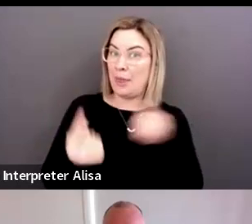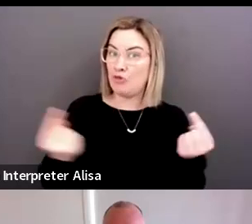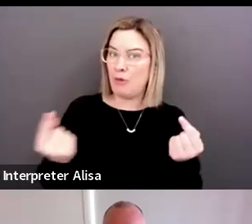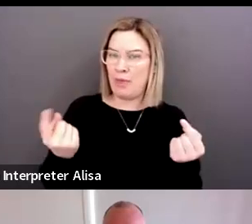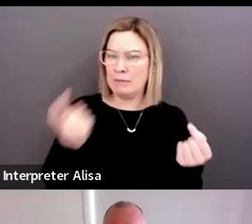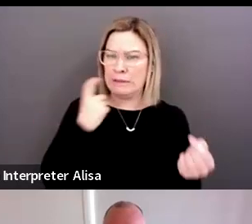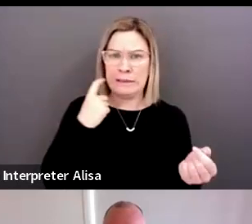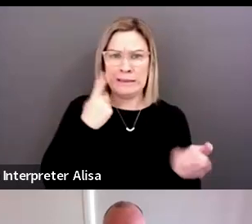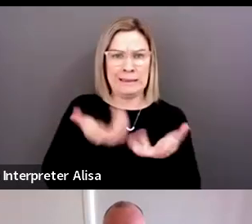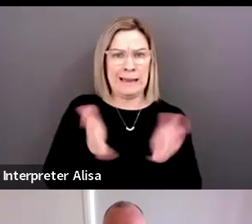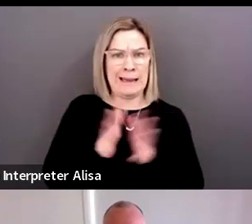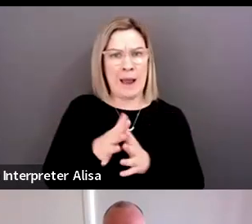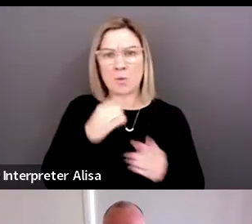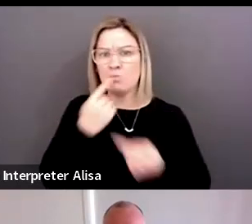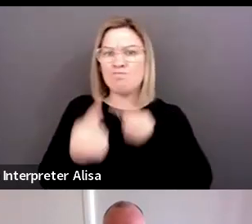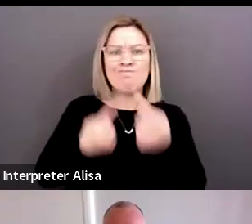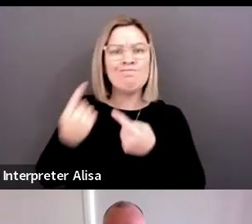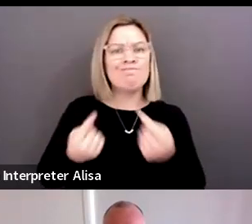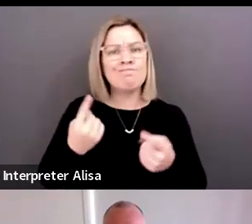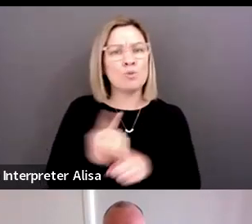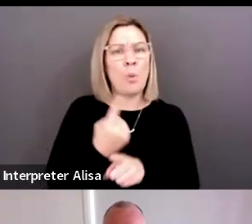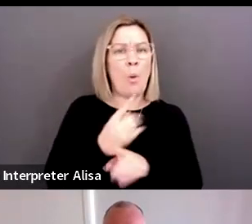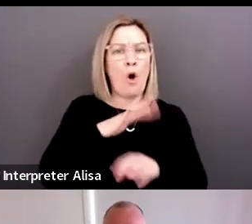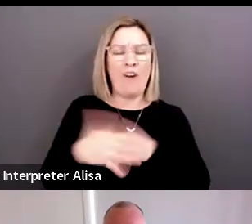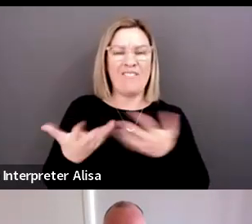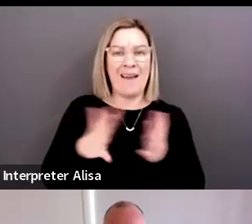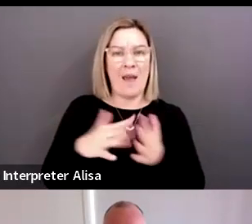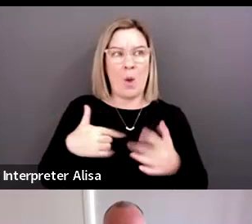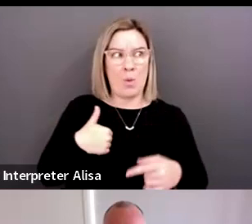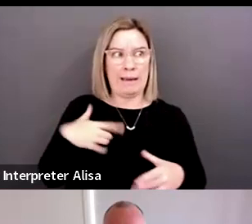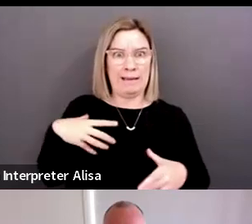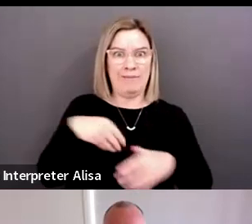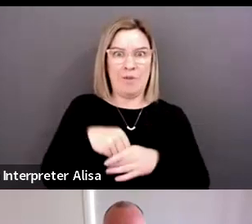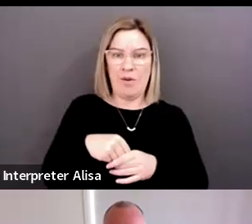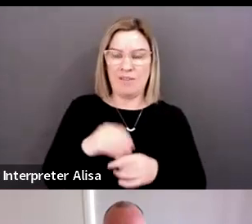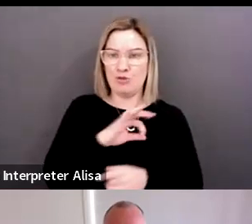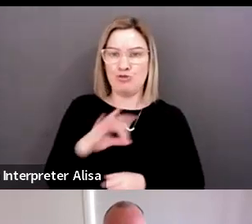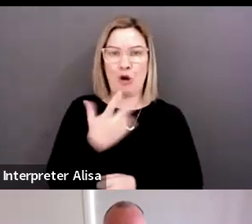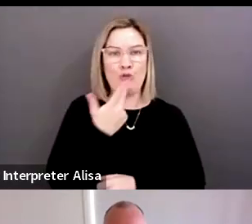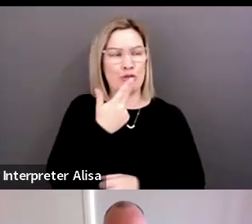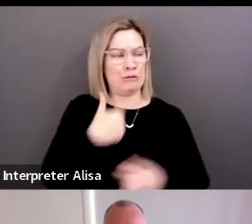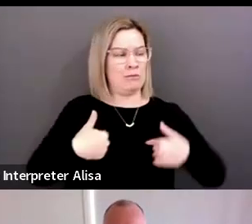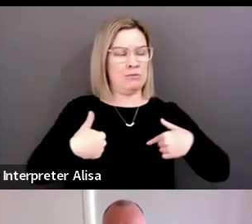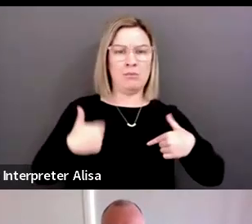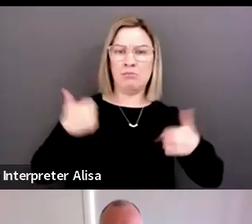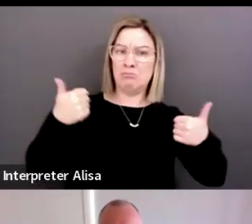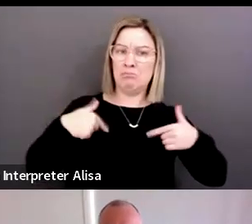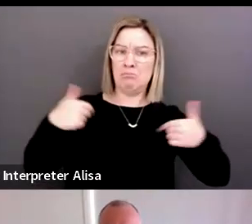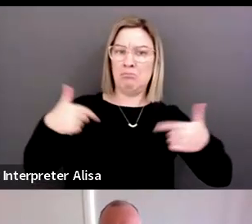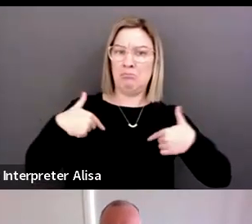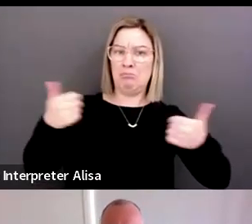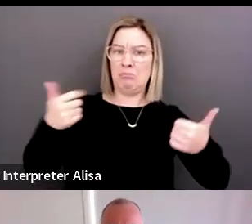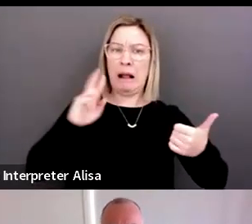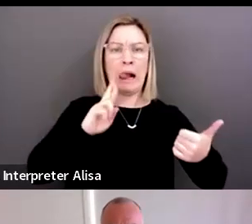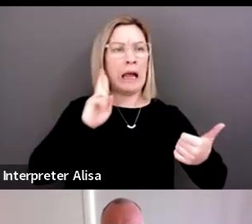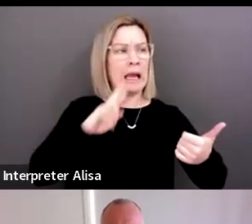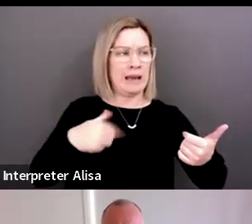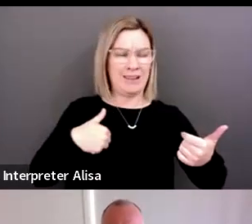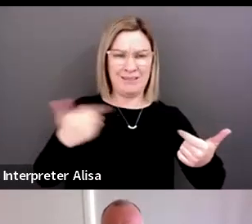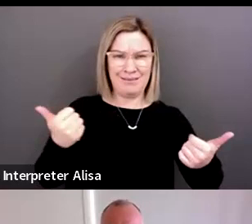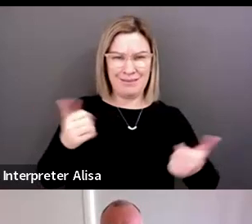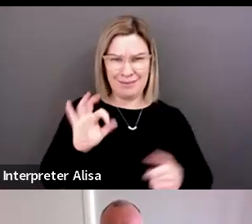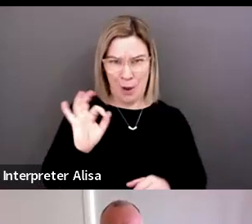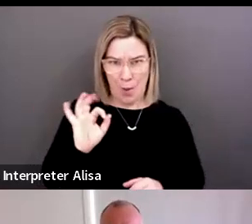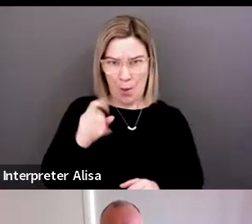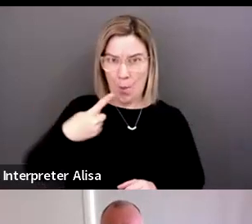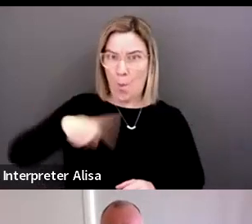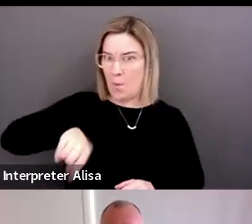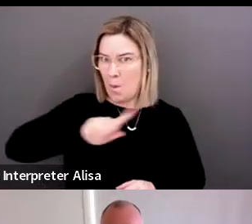conversation. If we can be more transparent with each other, it will